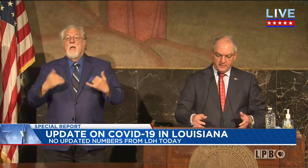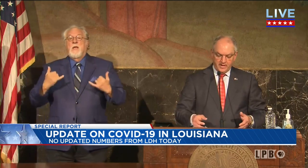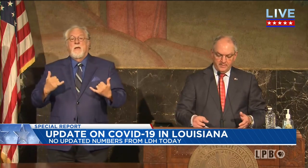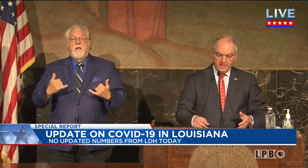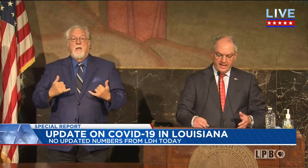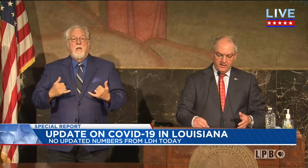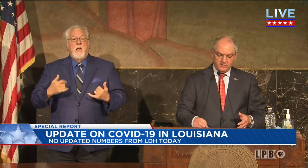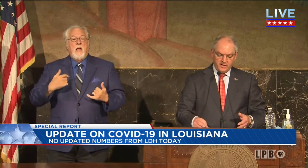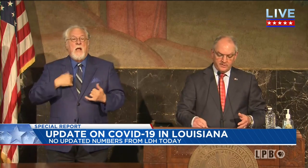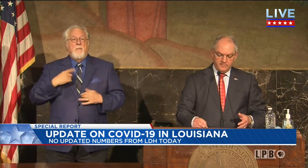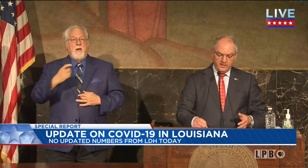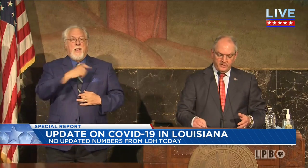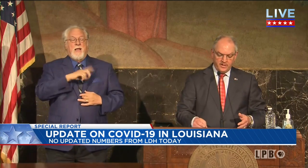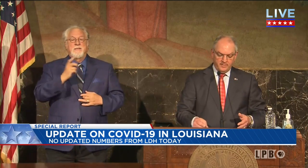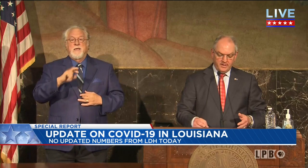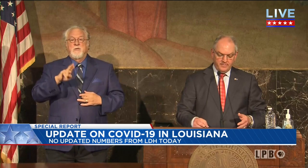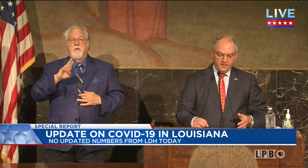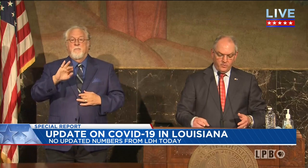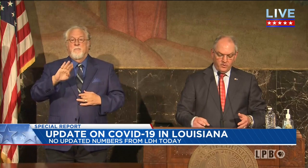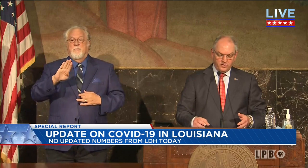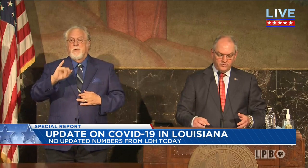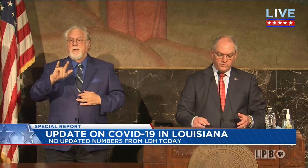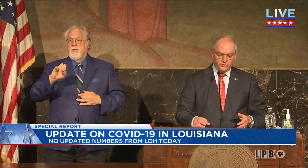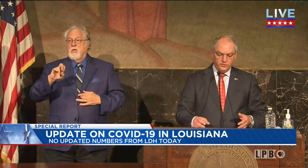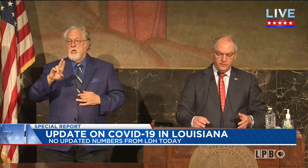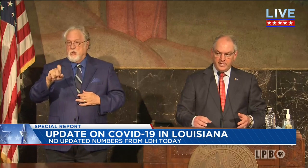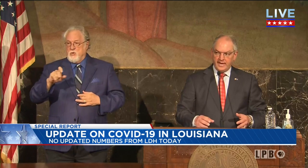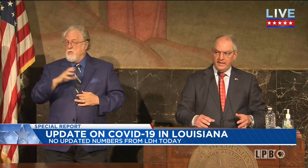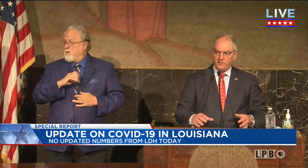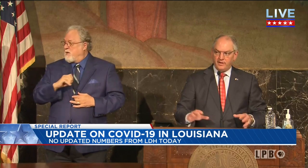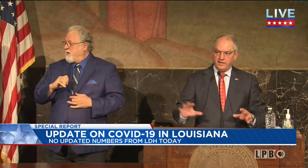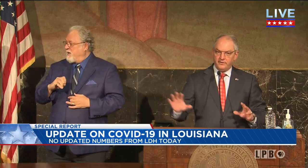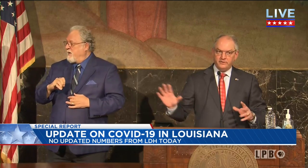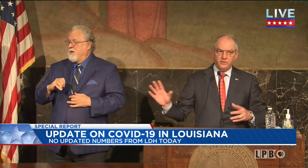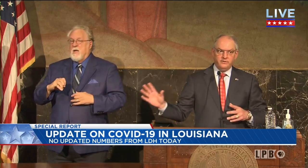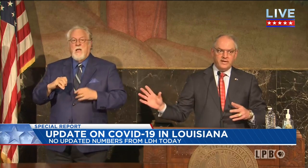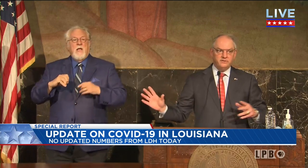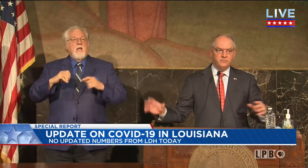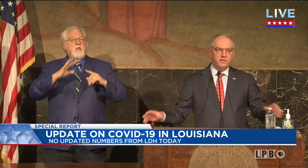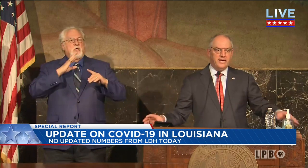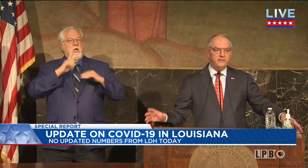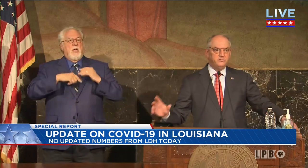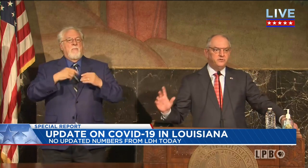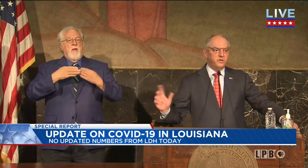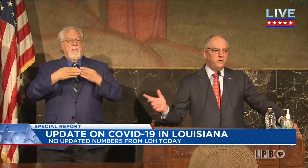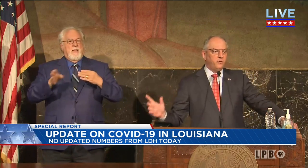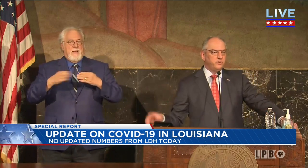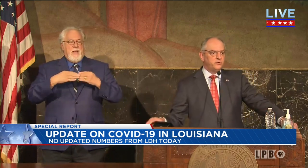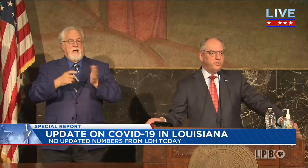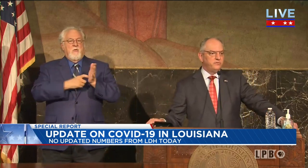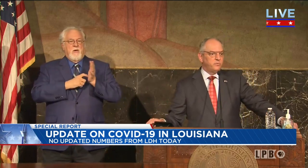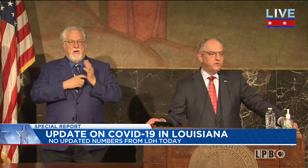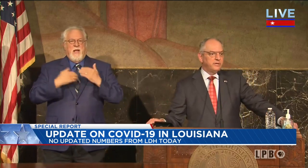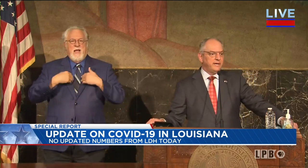UNTIL THERE ARE NO NEW CASES OVER A 14 DAY PERIOD. NOW AT THIS TIME I'M GOING TO